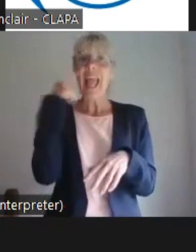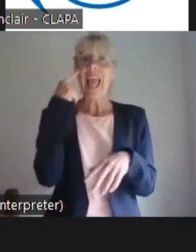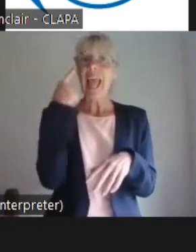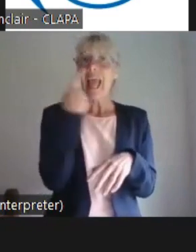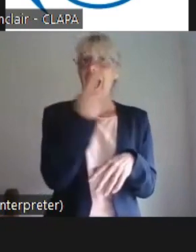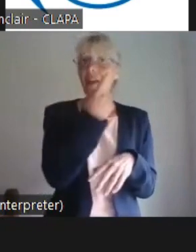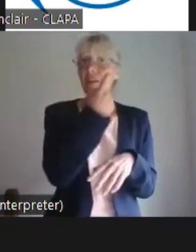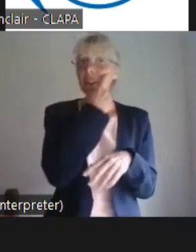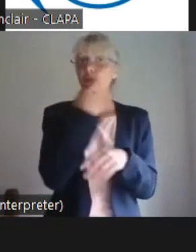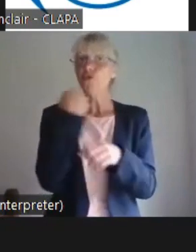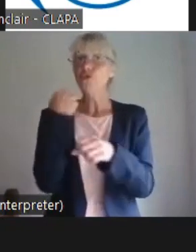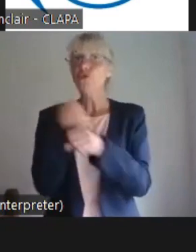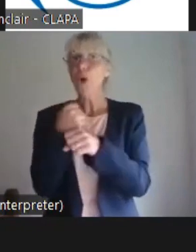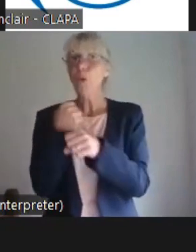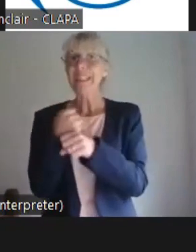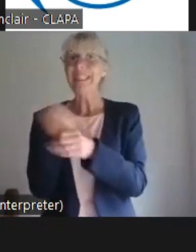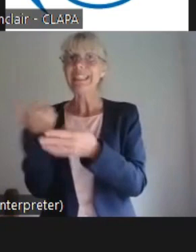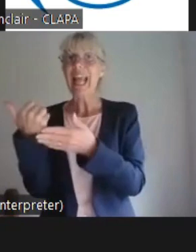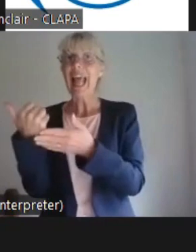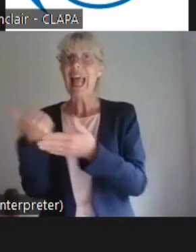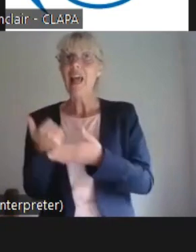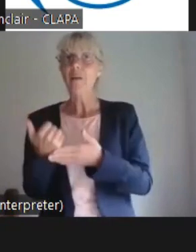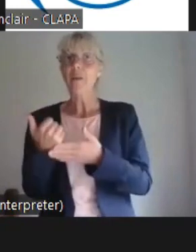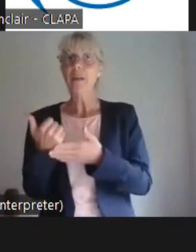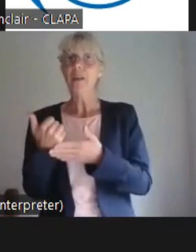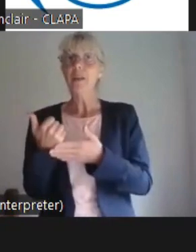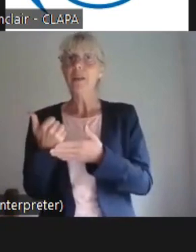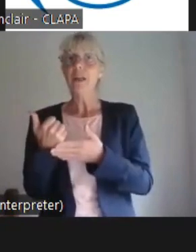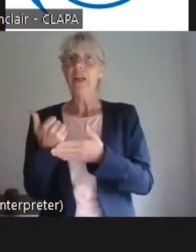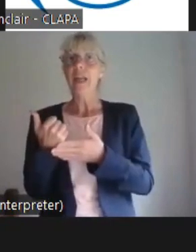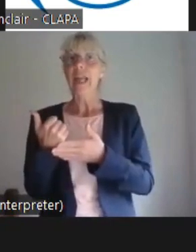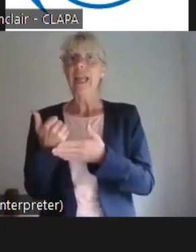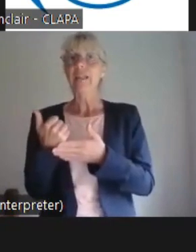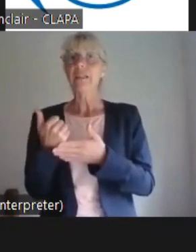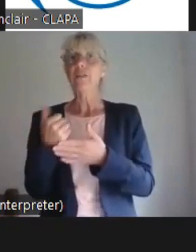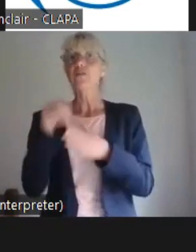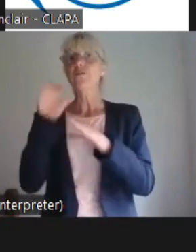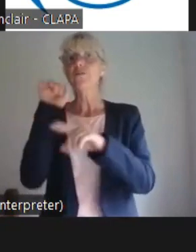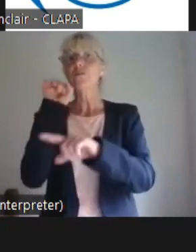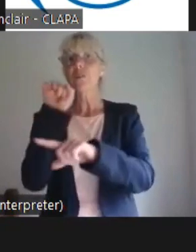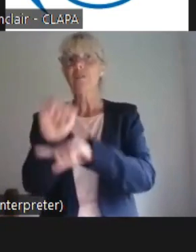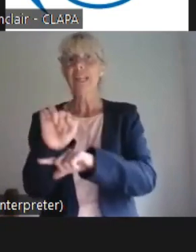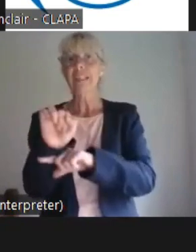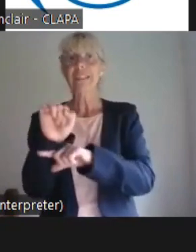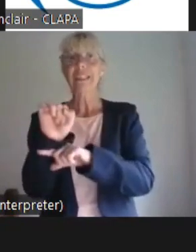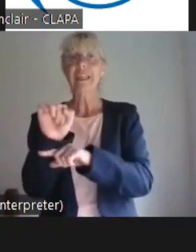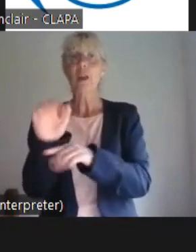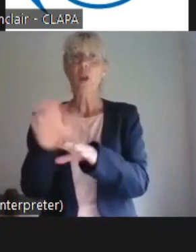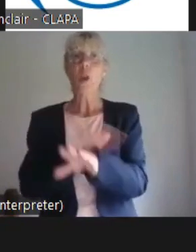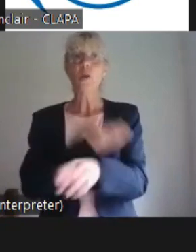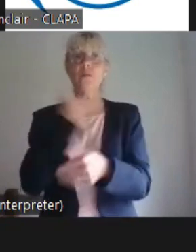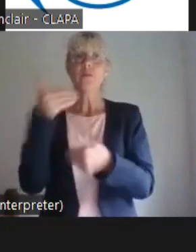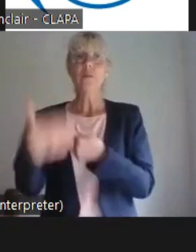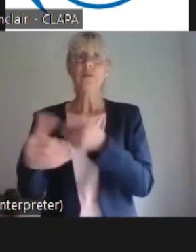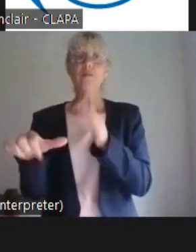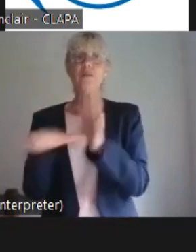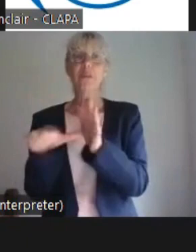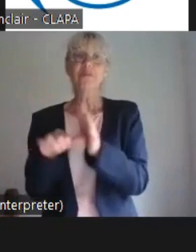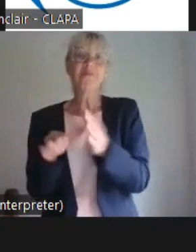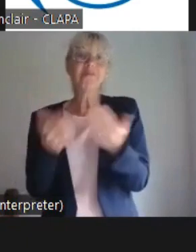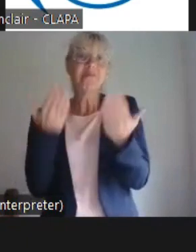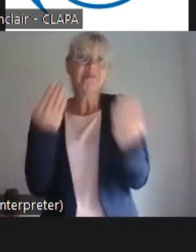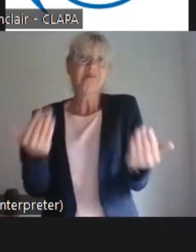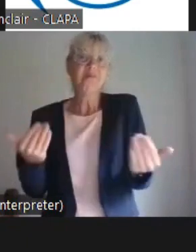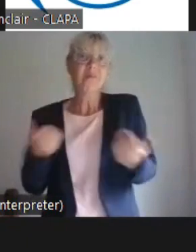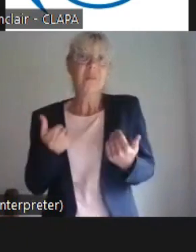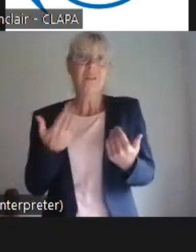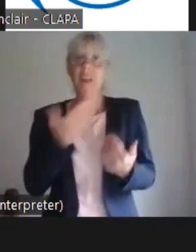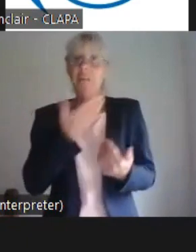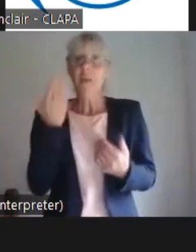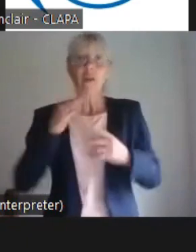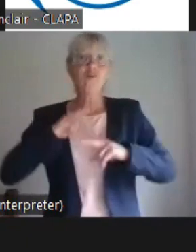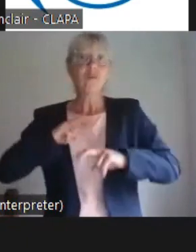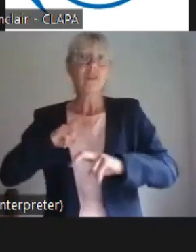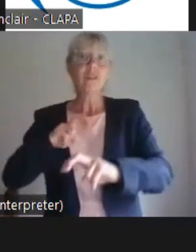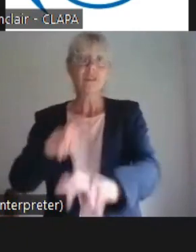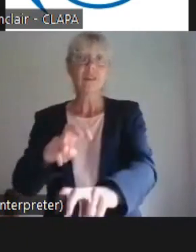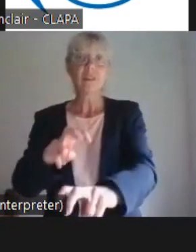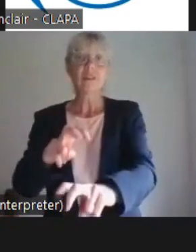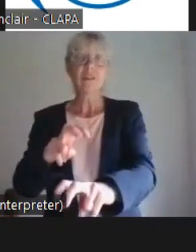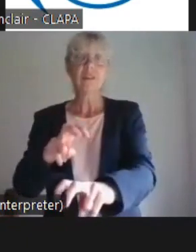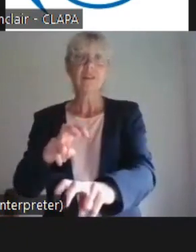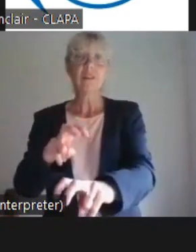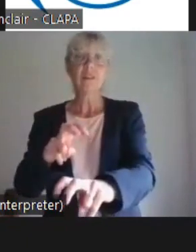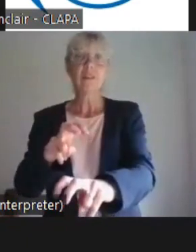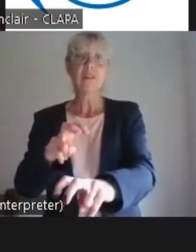preventing the long-term complications and neither the reverse is true again we we don't know whether